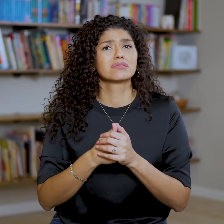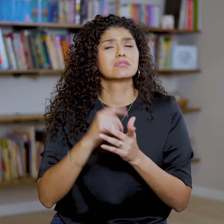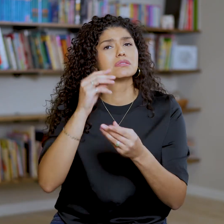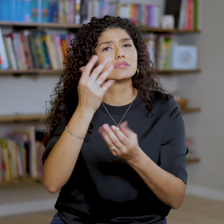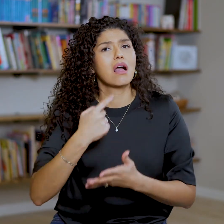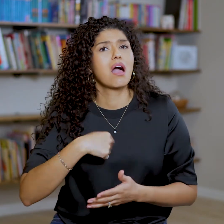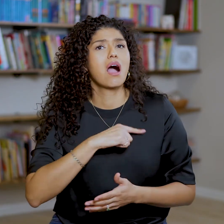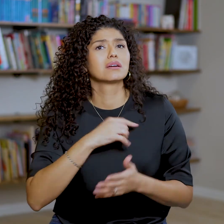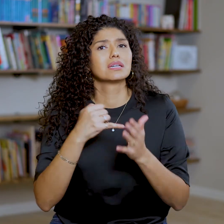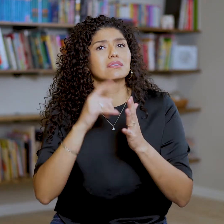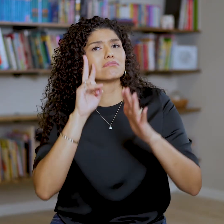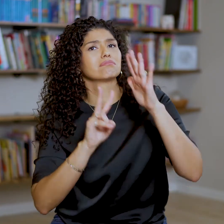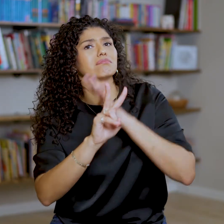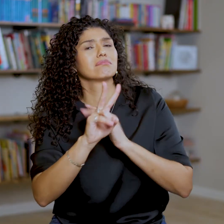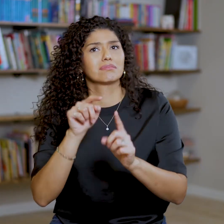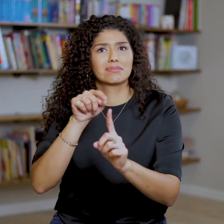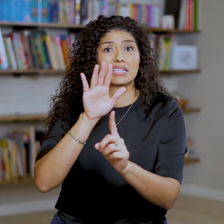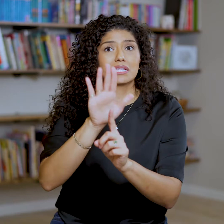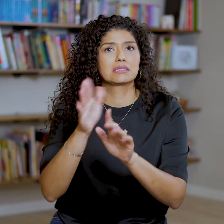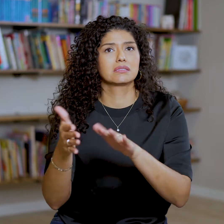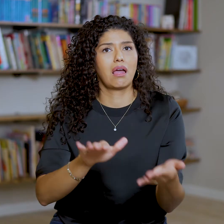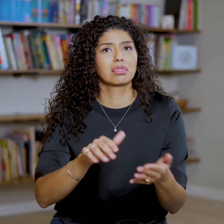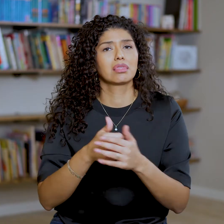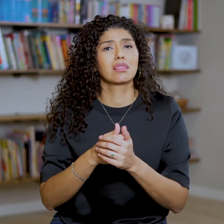is prophesying David’s death.